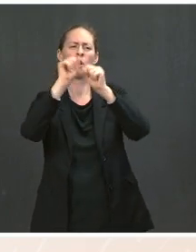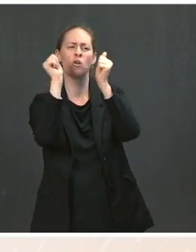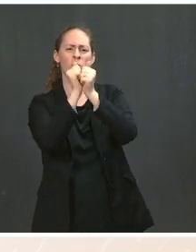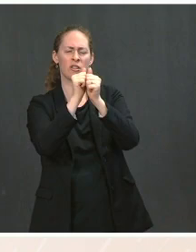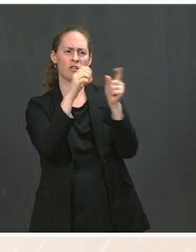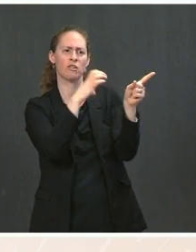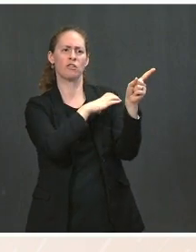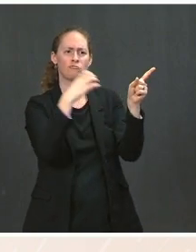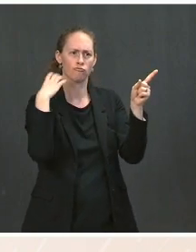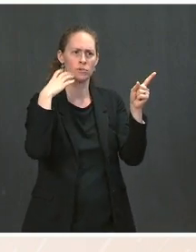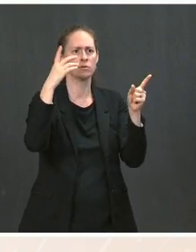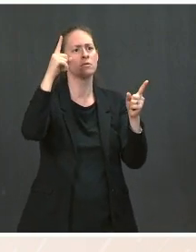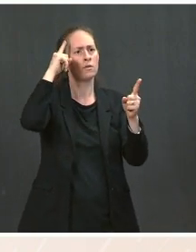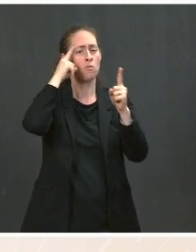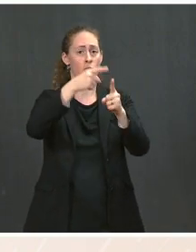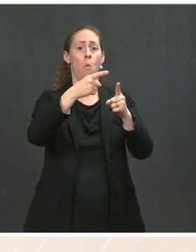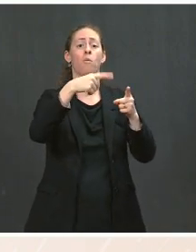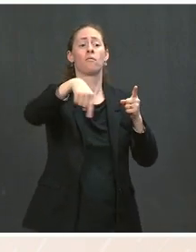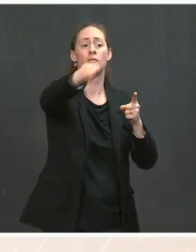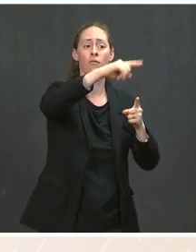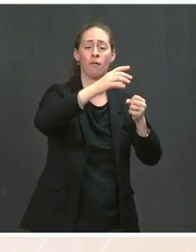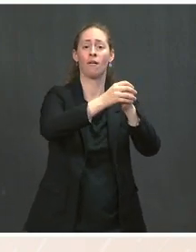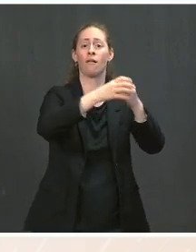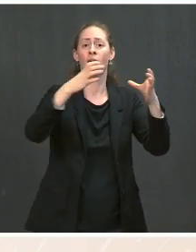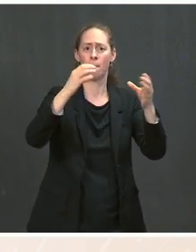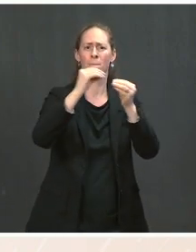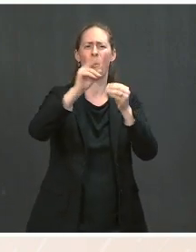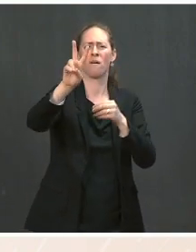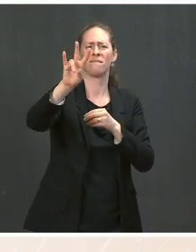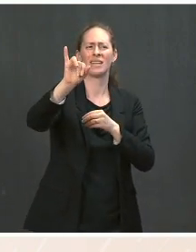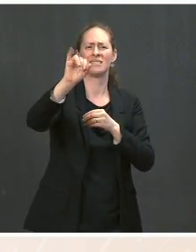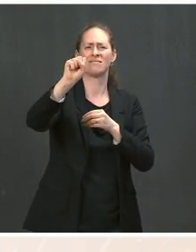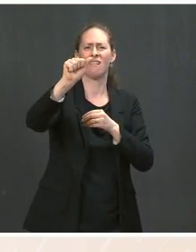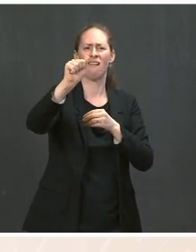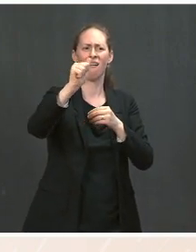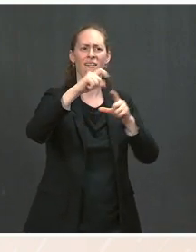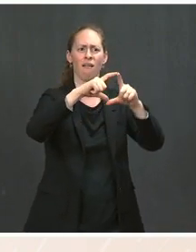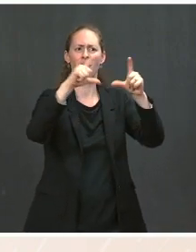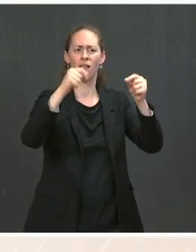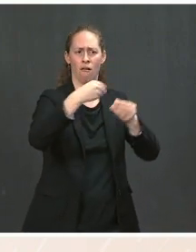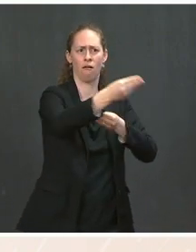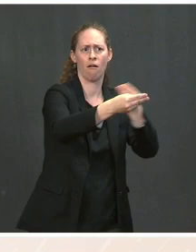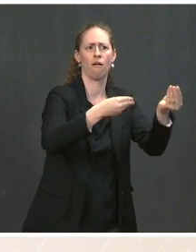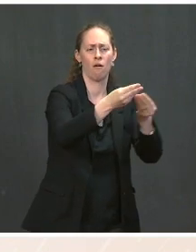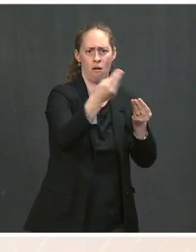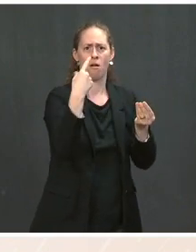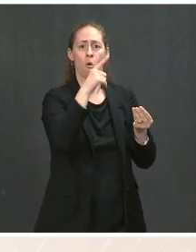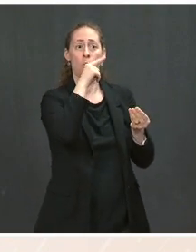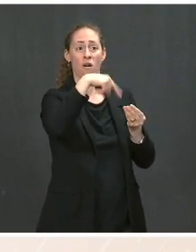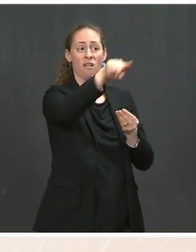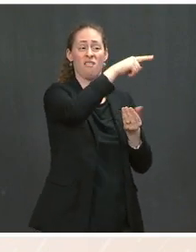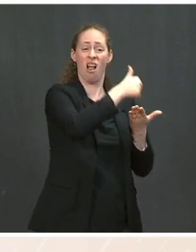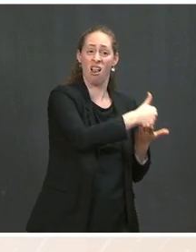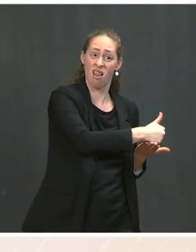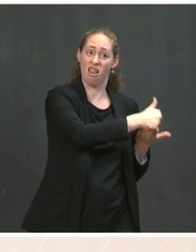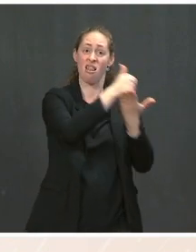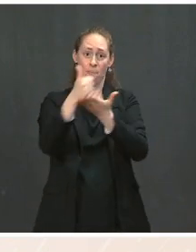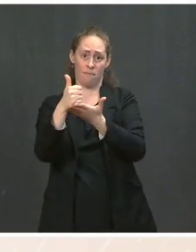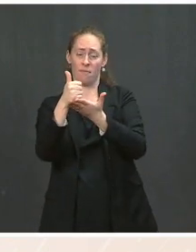We remain committed to working with and helping people who have served alongside and been important partners to our men and women